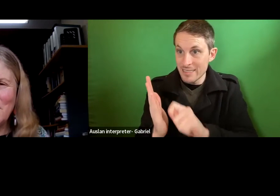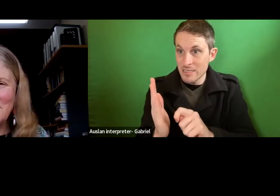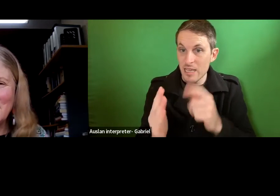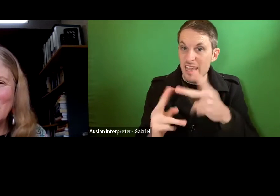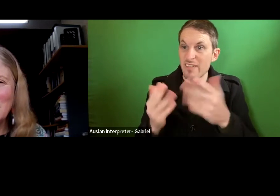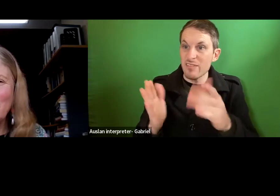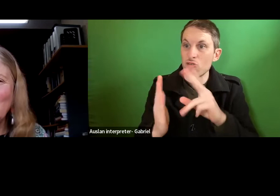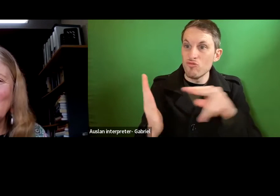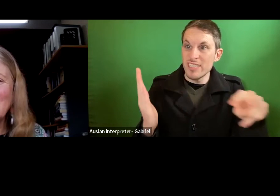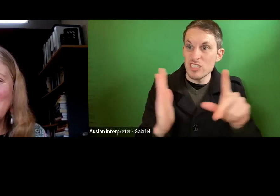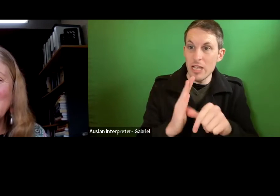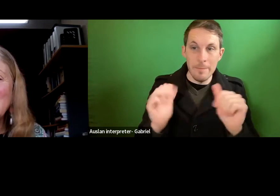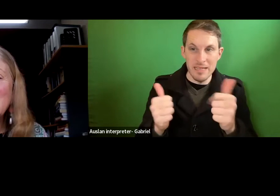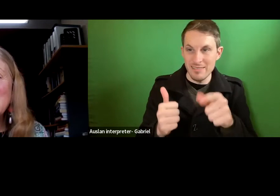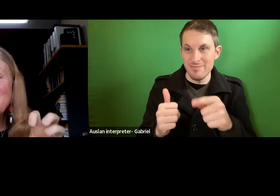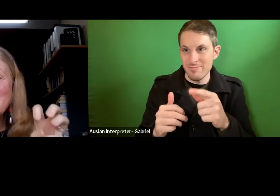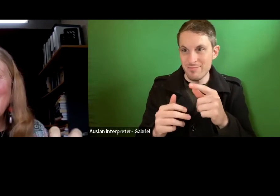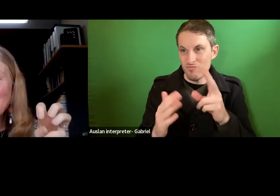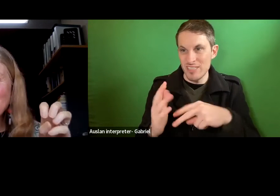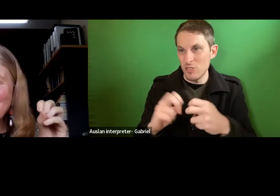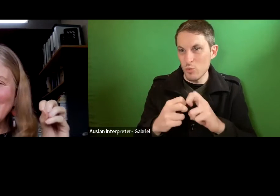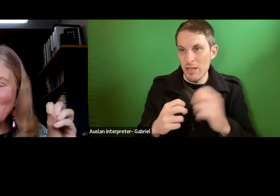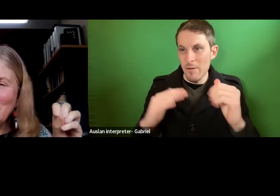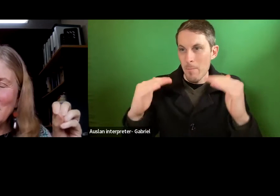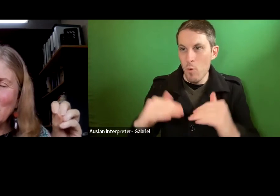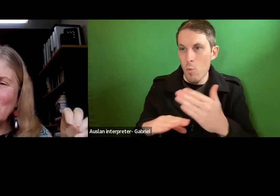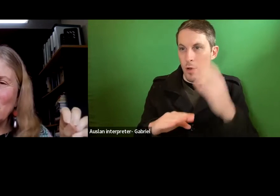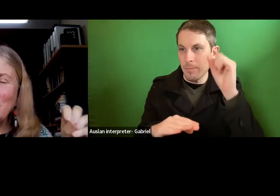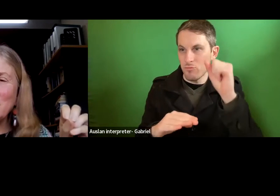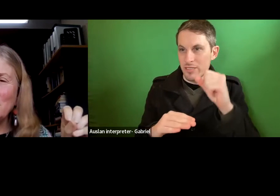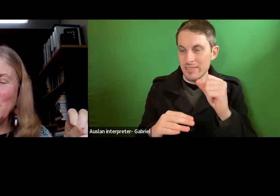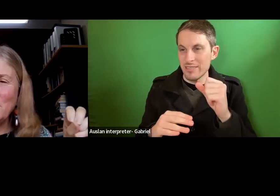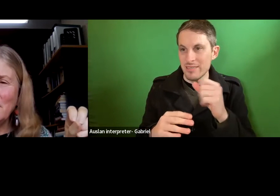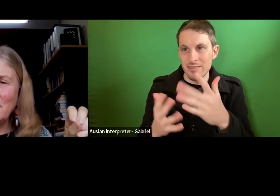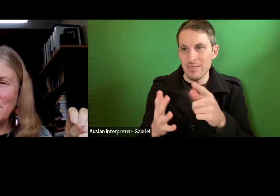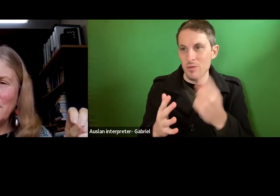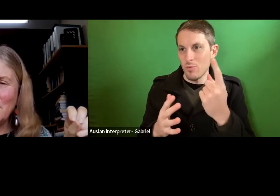learning disorders have poor working memory. That is a really troublesome period for students